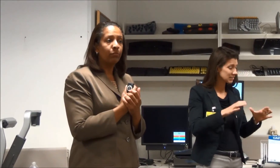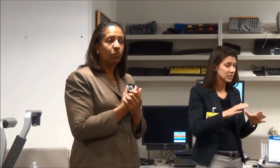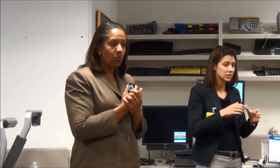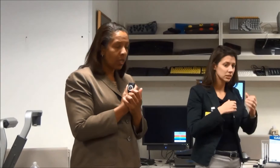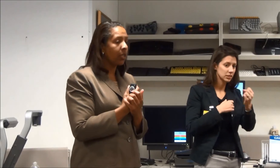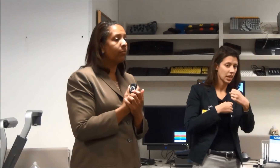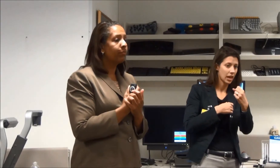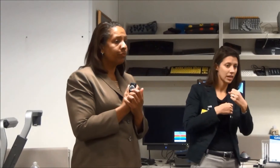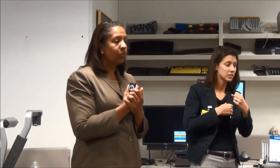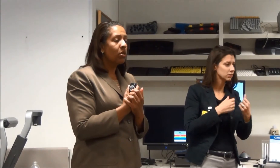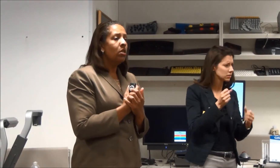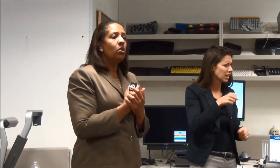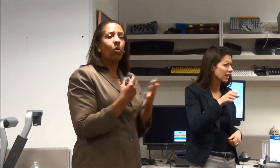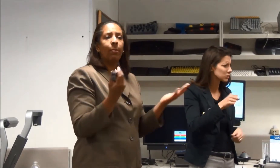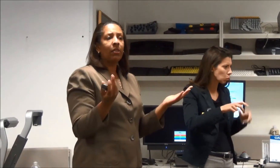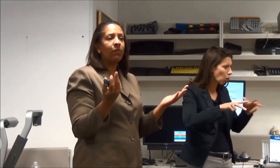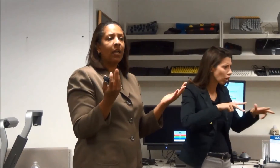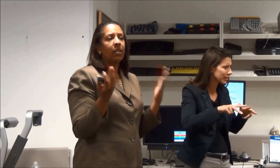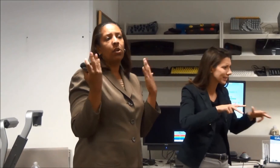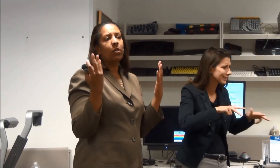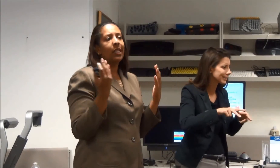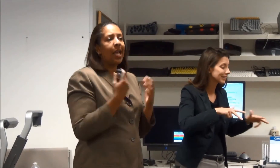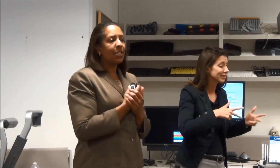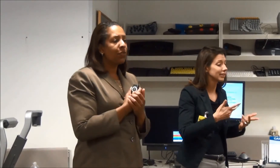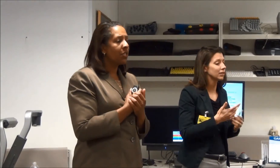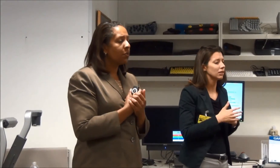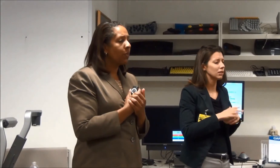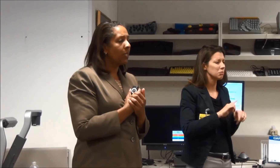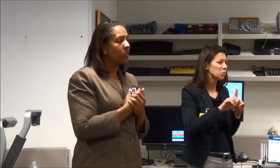Jo Linda Johnson: Walking. What about the fact that it only lasts for six weeks?